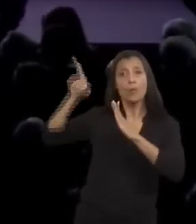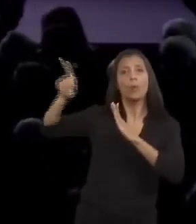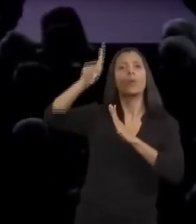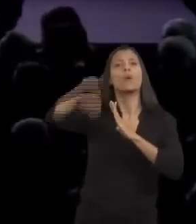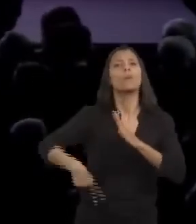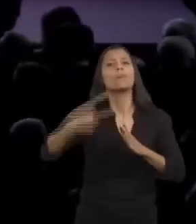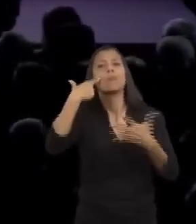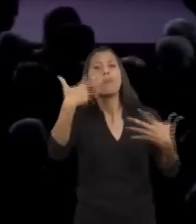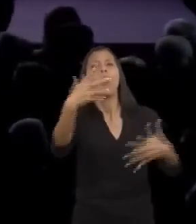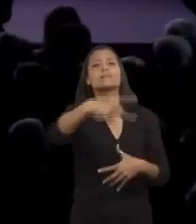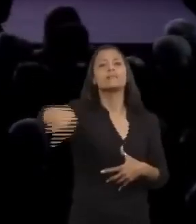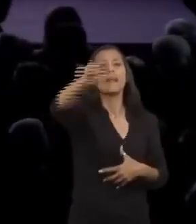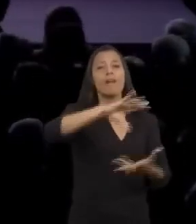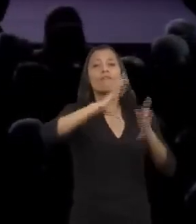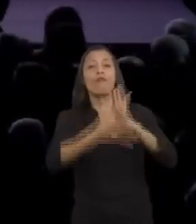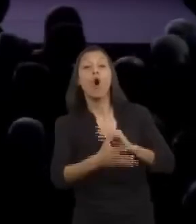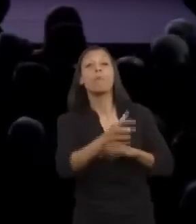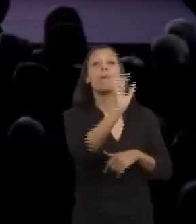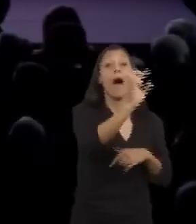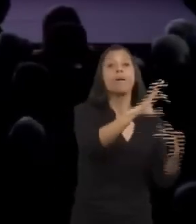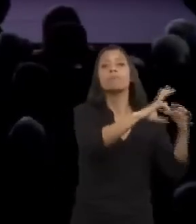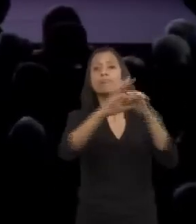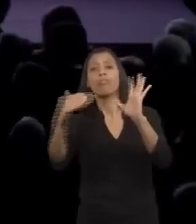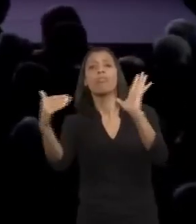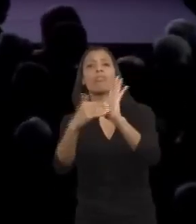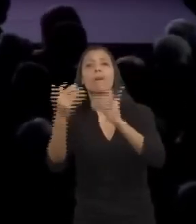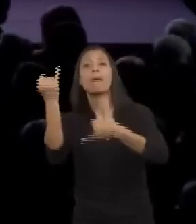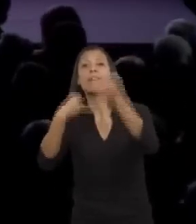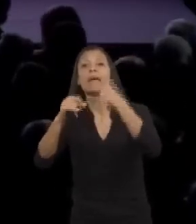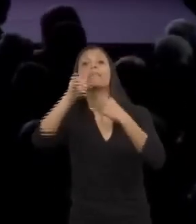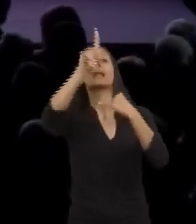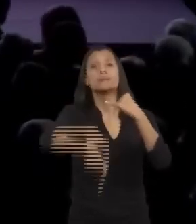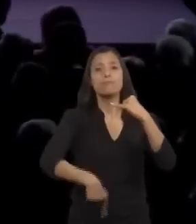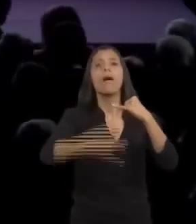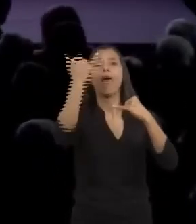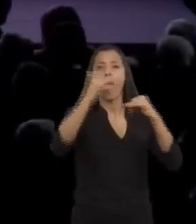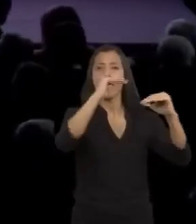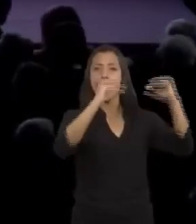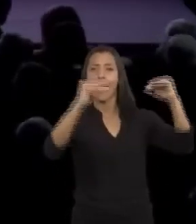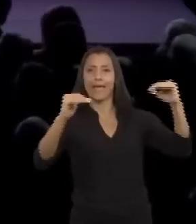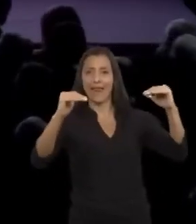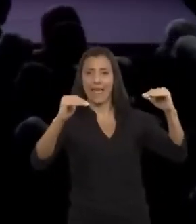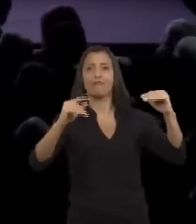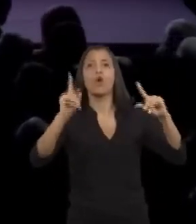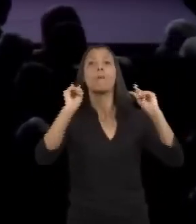of the exchange and interest rates that leaves the monetary market in balance,